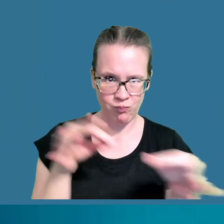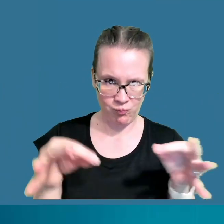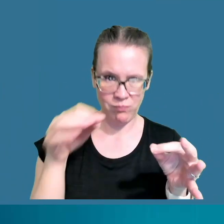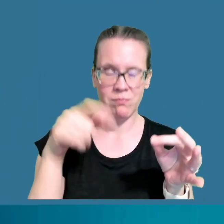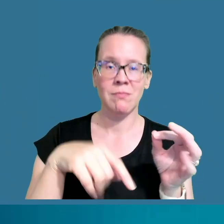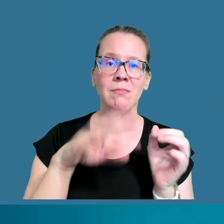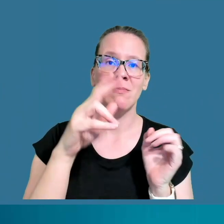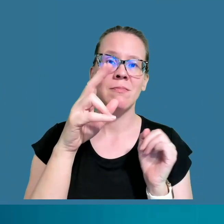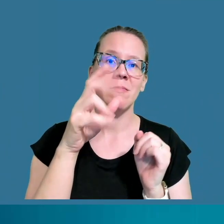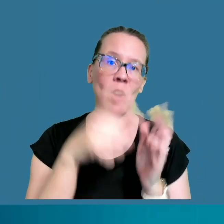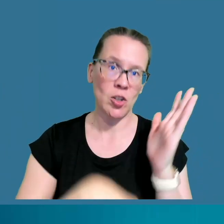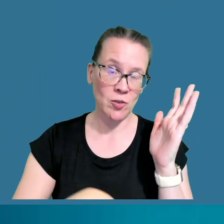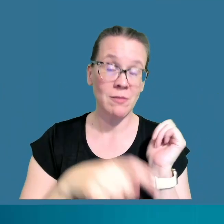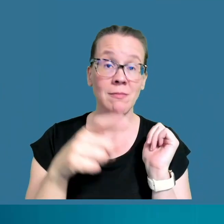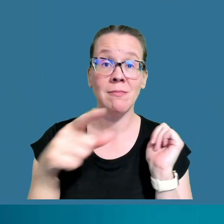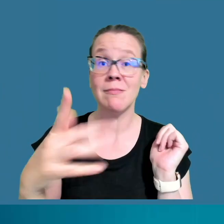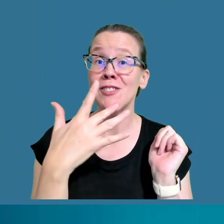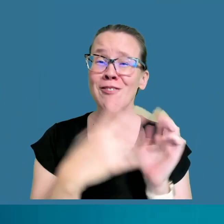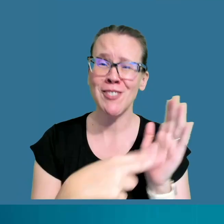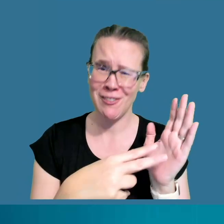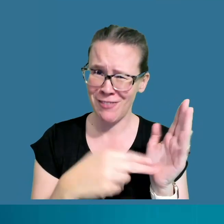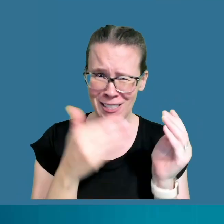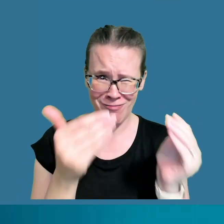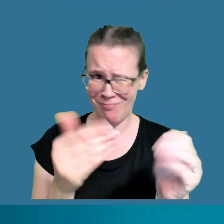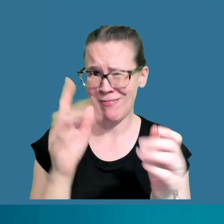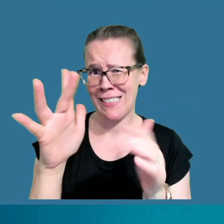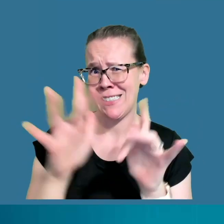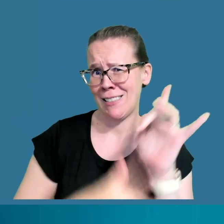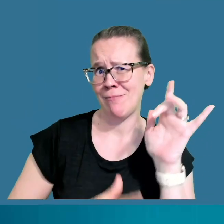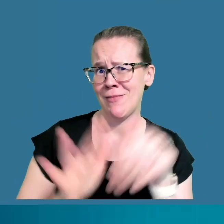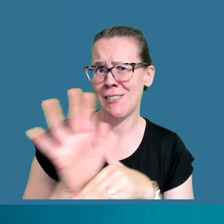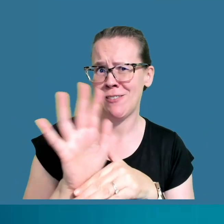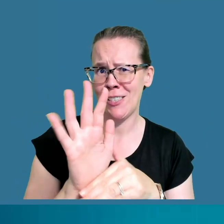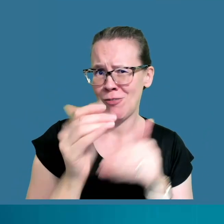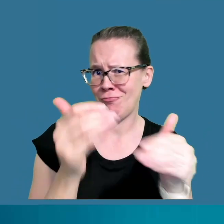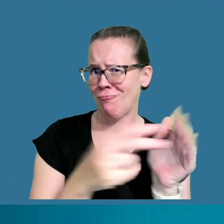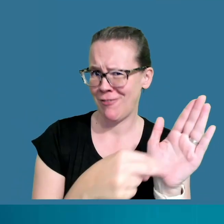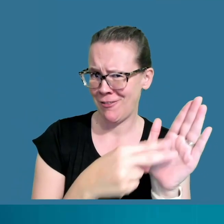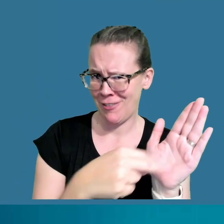is the video for you. If you'd rather read, go ahead--you can just skip this video and read the